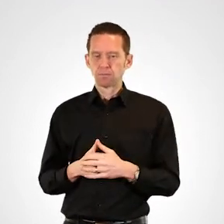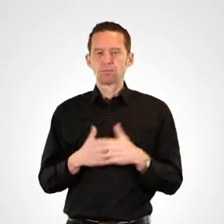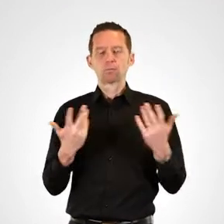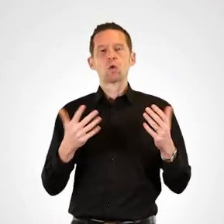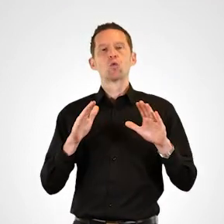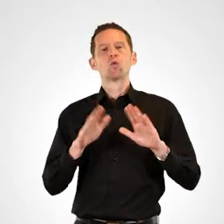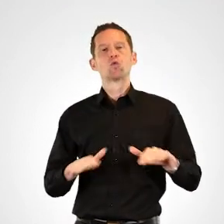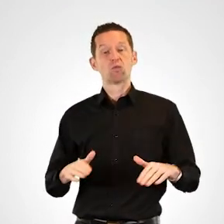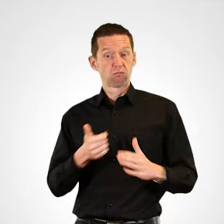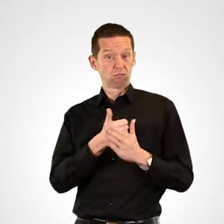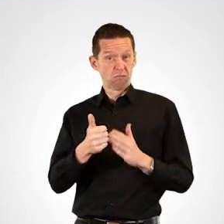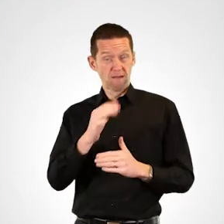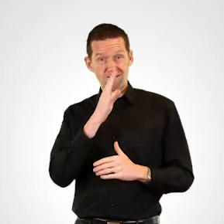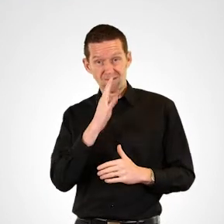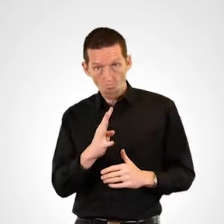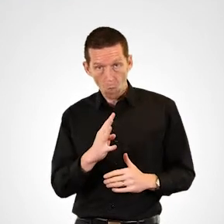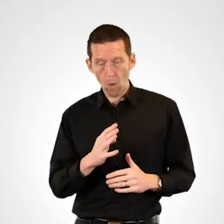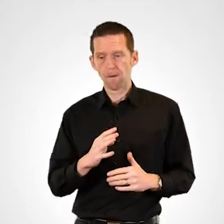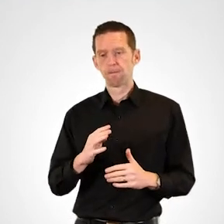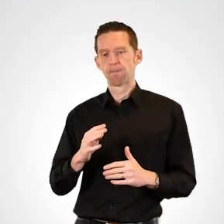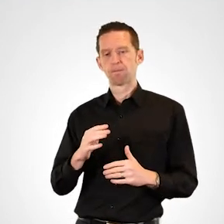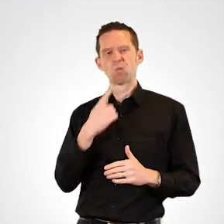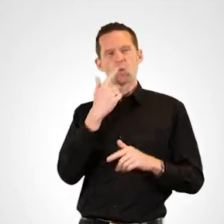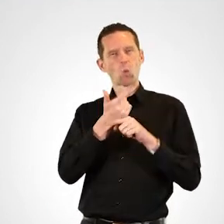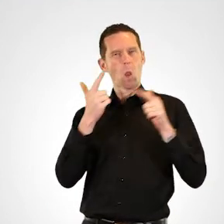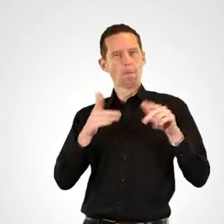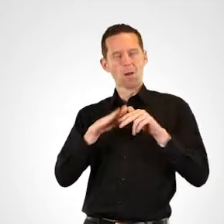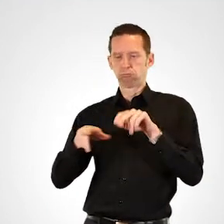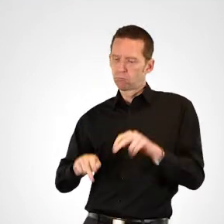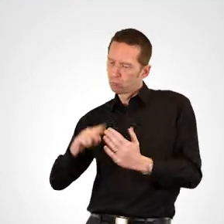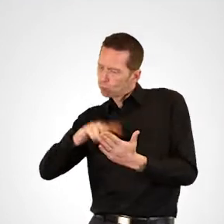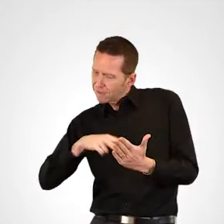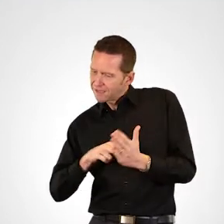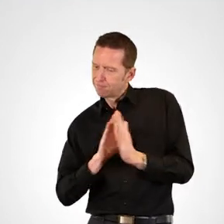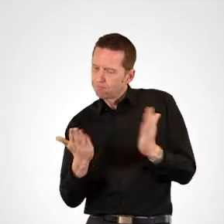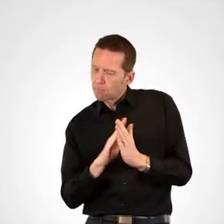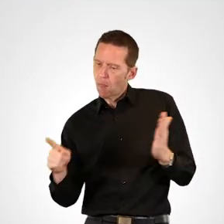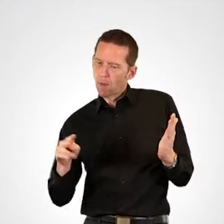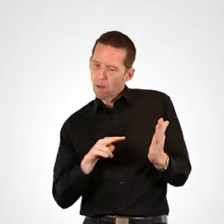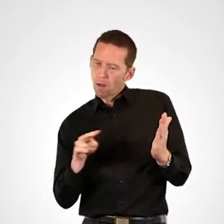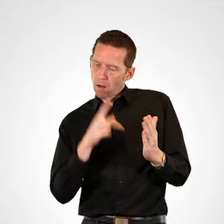In other words, children by four, we've talked a lot about being read to, if they've been read to, they're exposed to print,